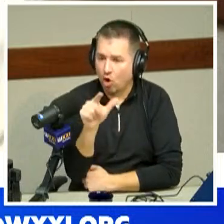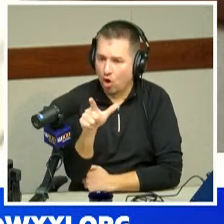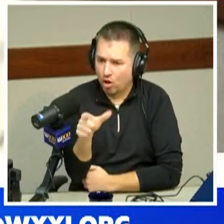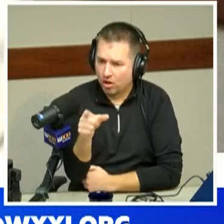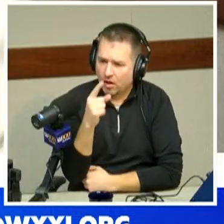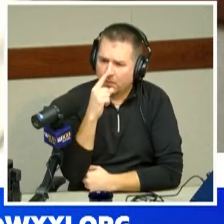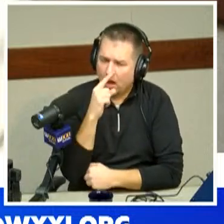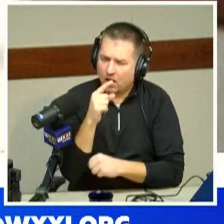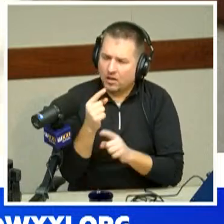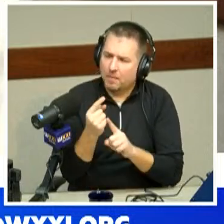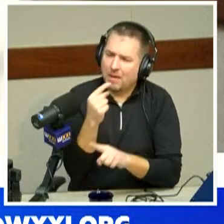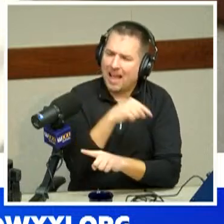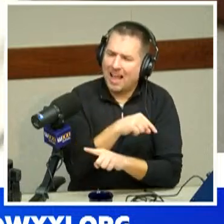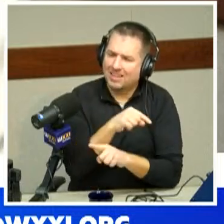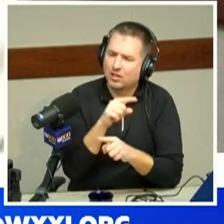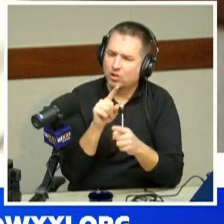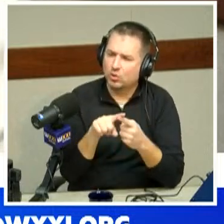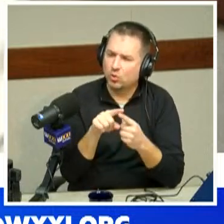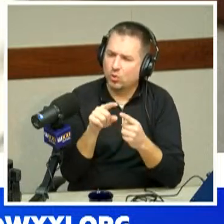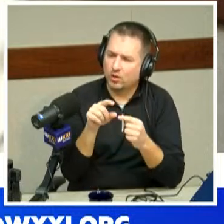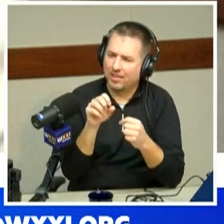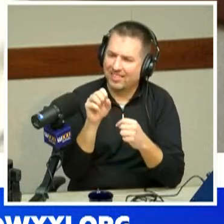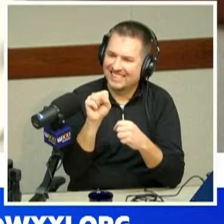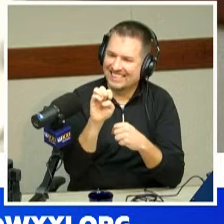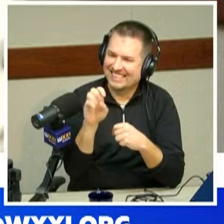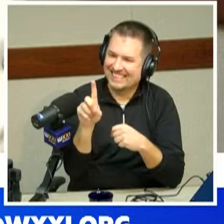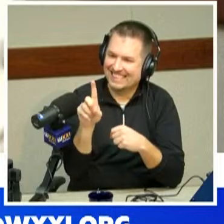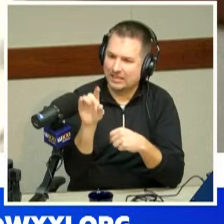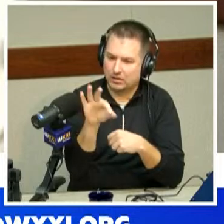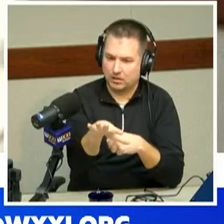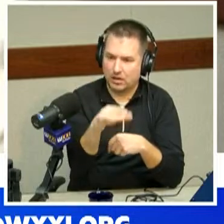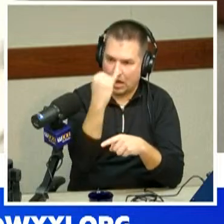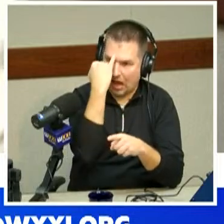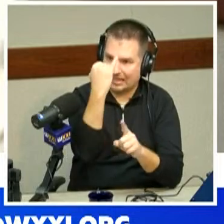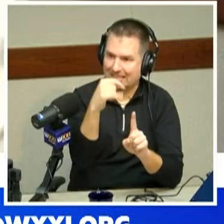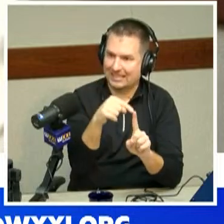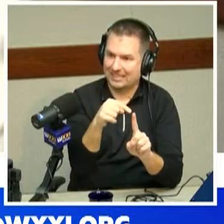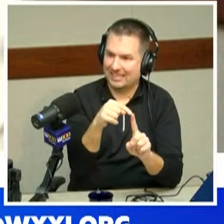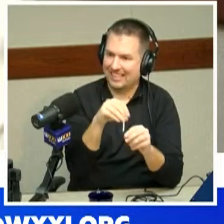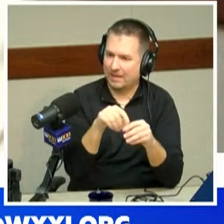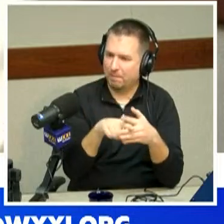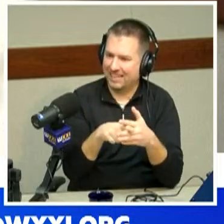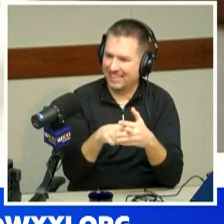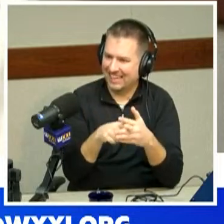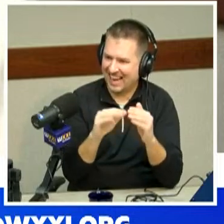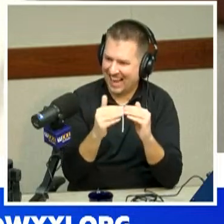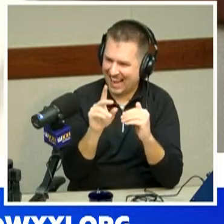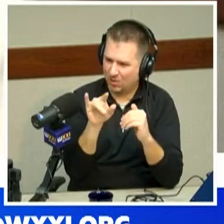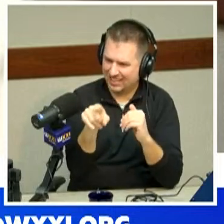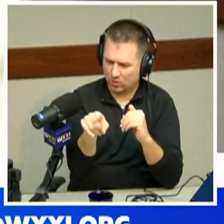back to kind of the the seed and the beginning of this idea and how did you work through what